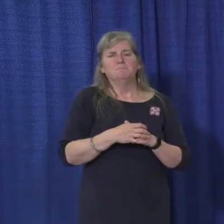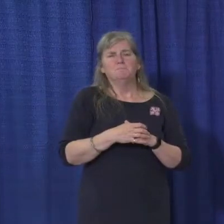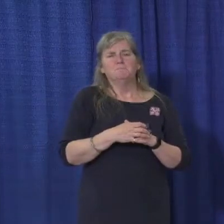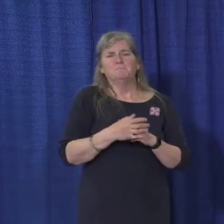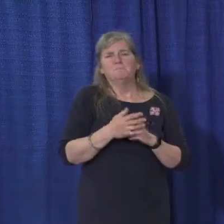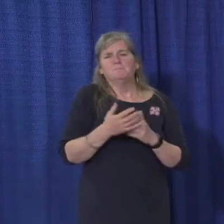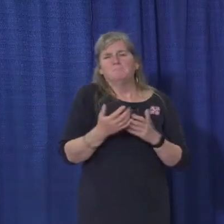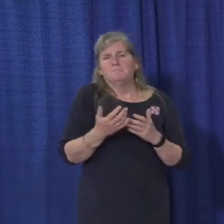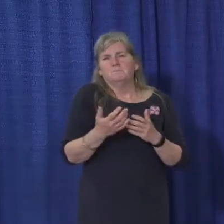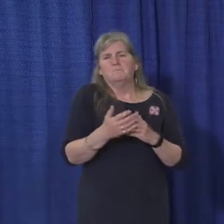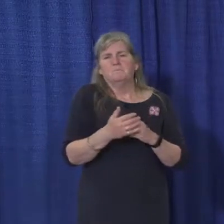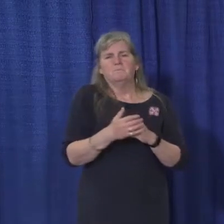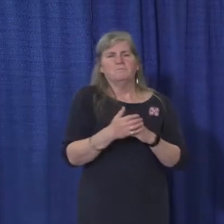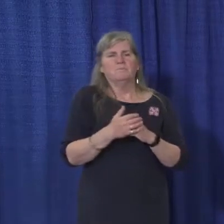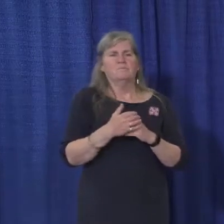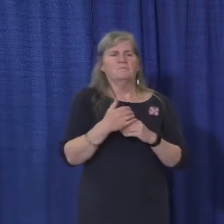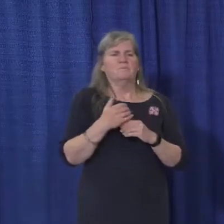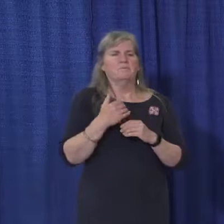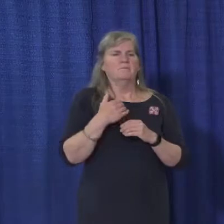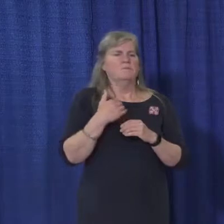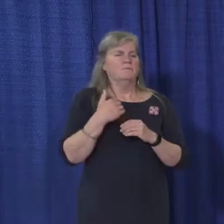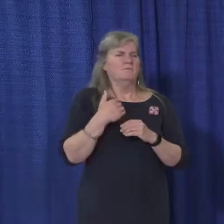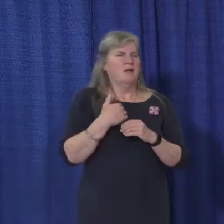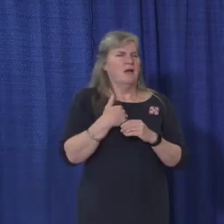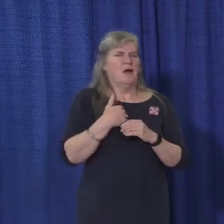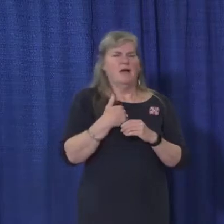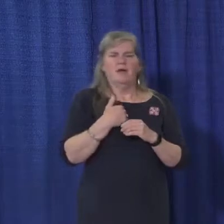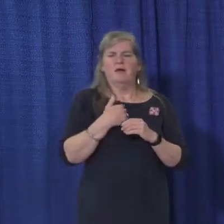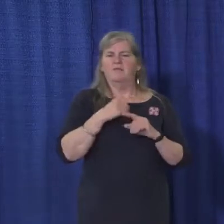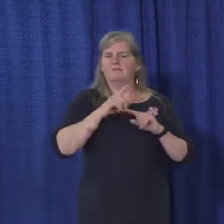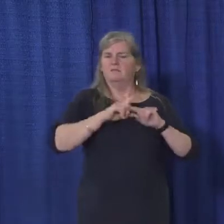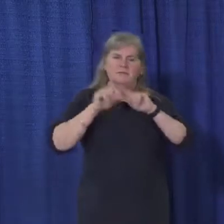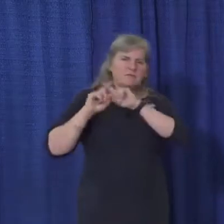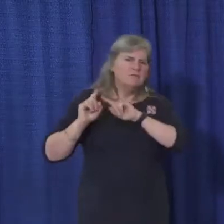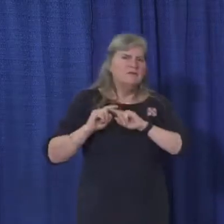always absent flows with everything else, and so